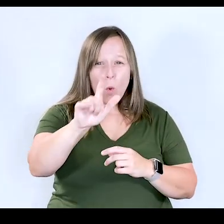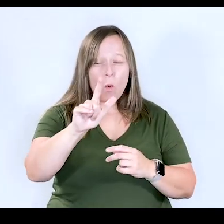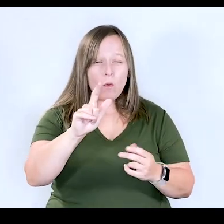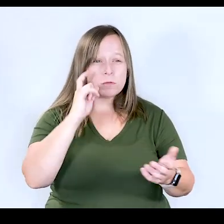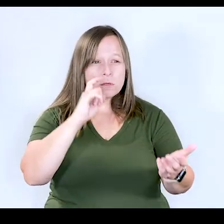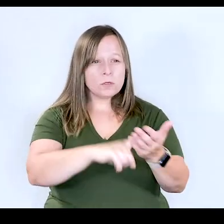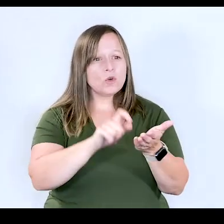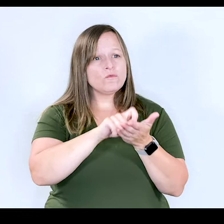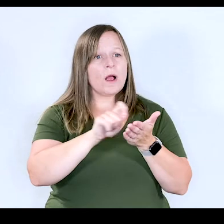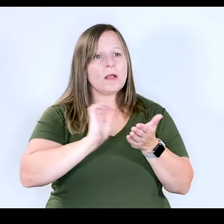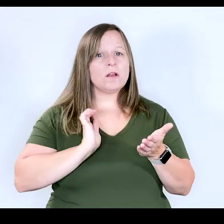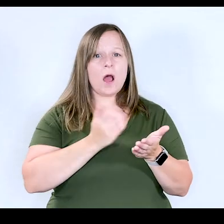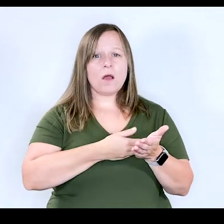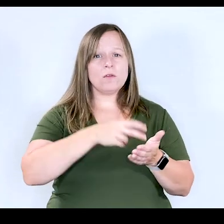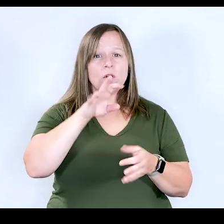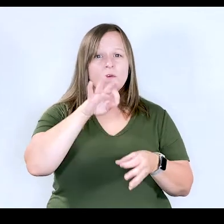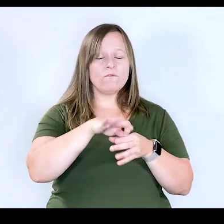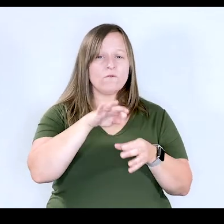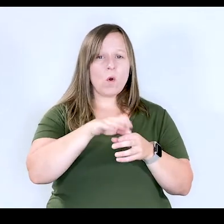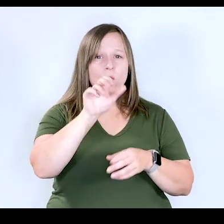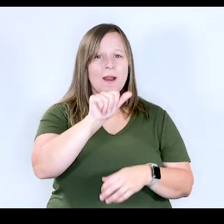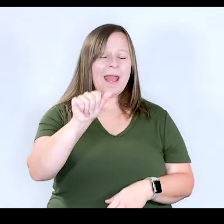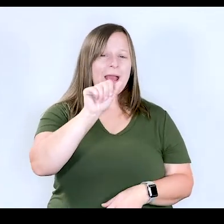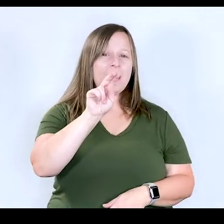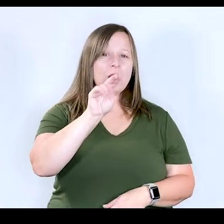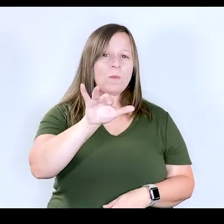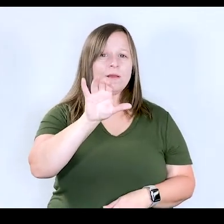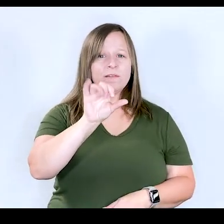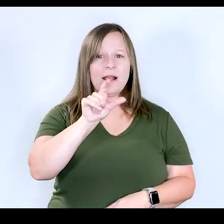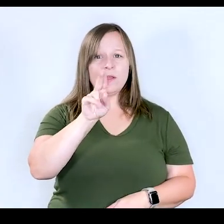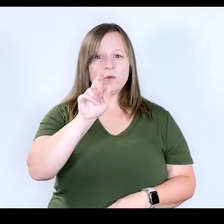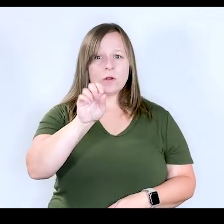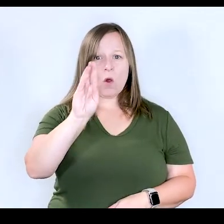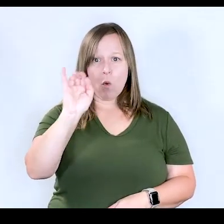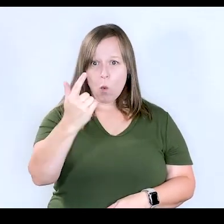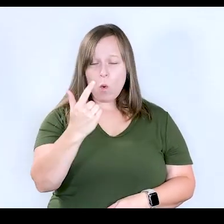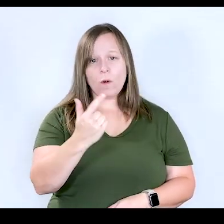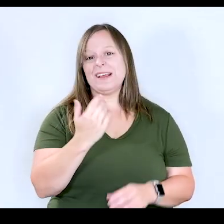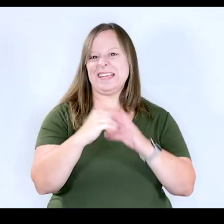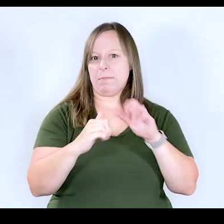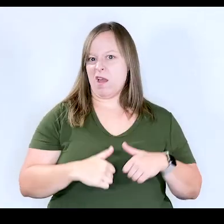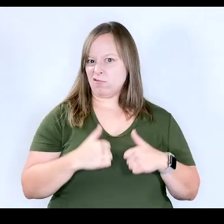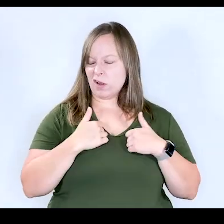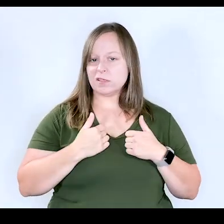you can write to us at vote@NYCLU.org. That's an email address.